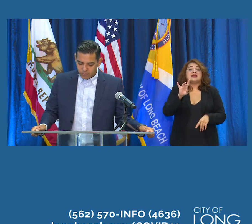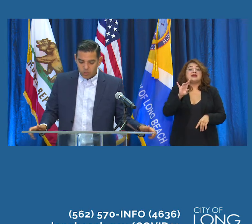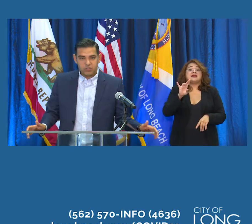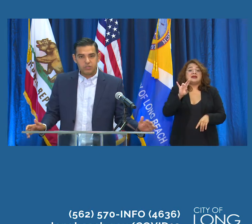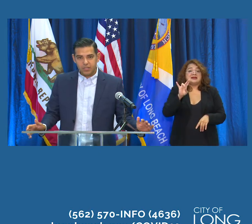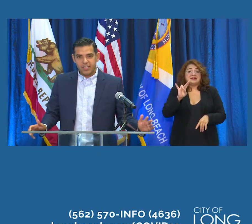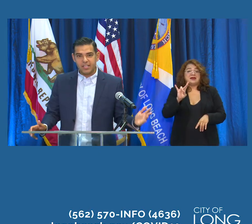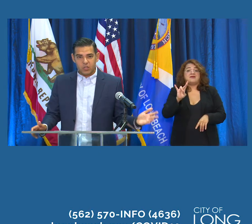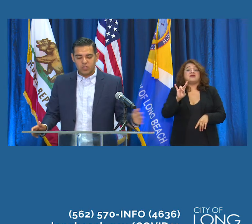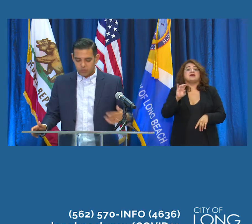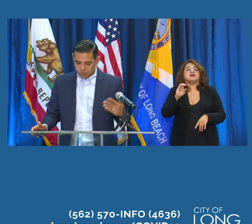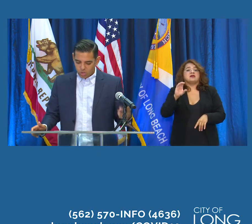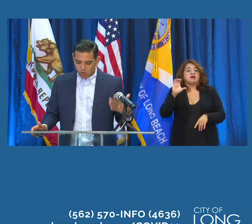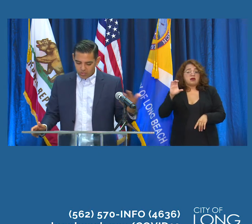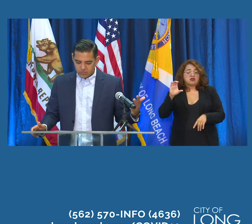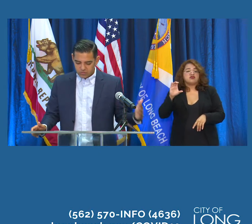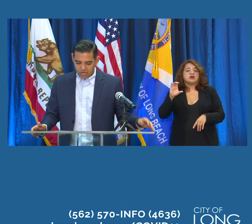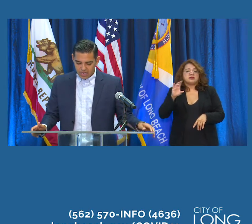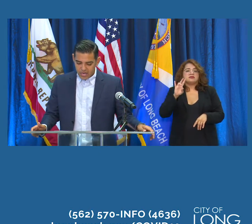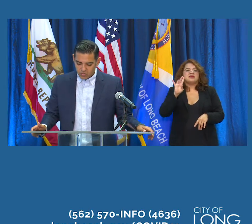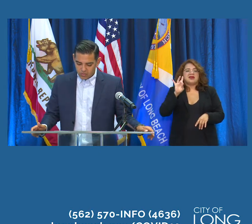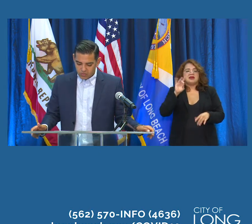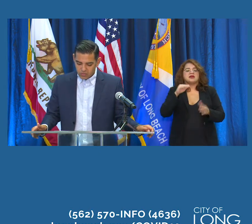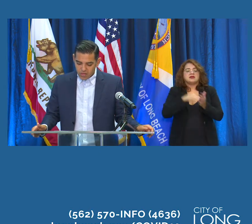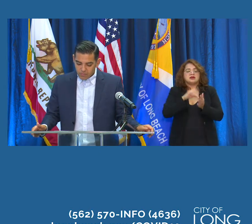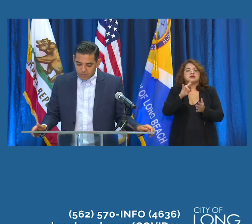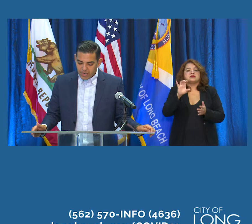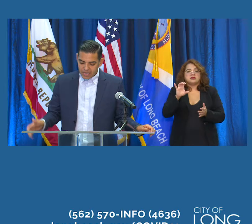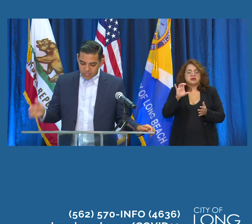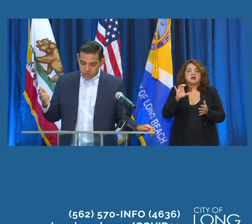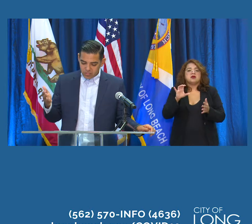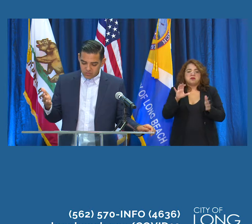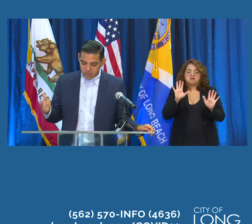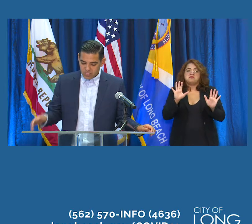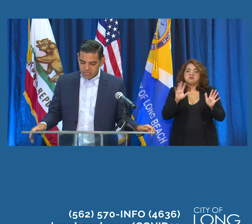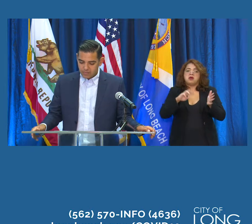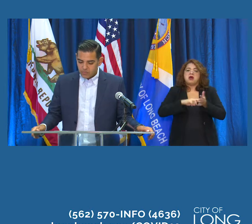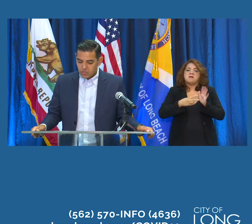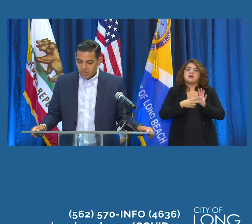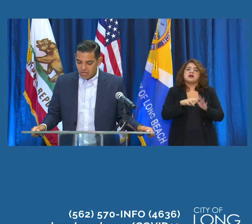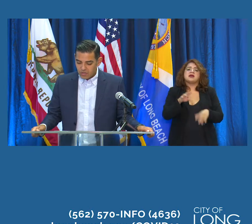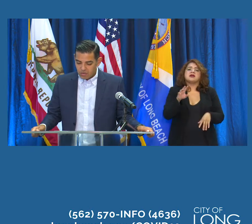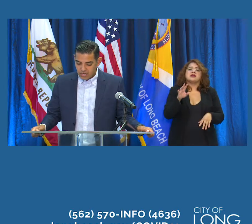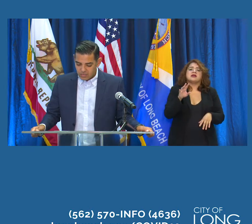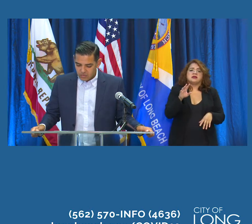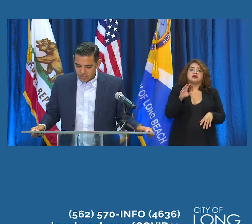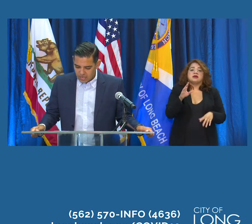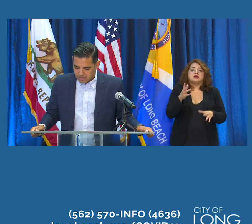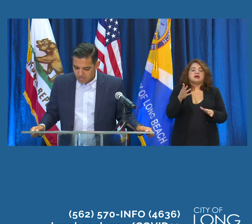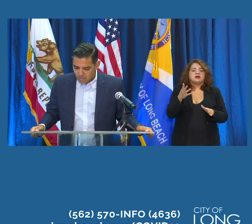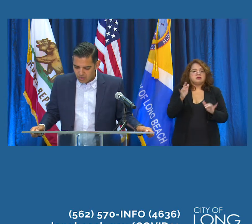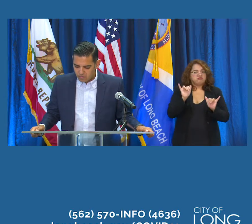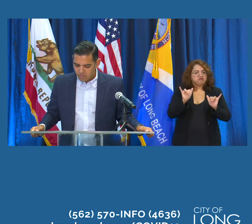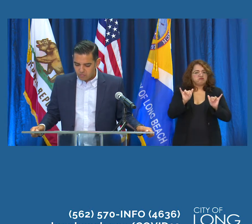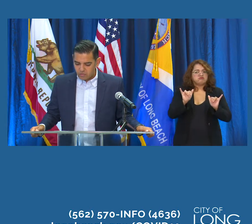Of course there's an increase because we always increase but as you can see, there is, there